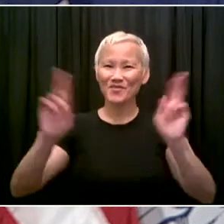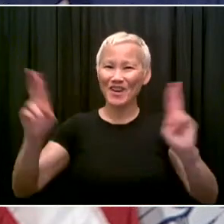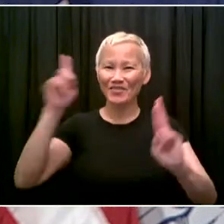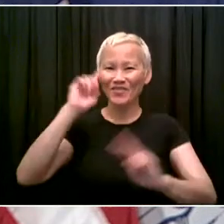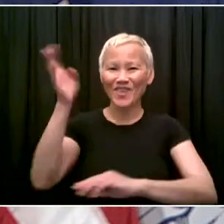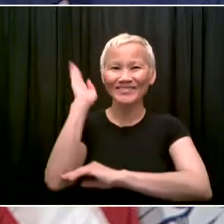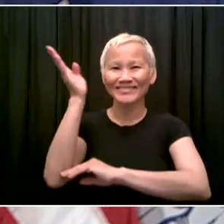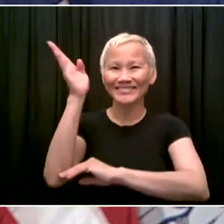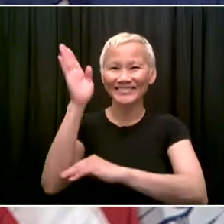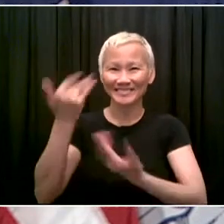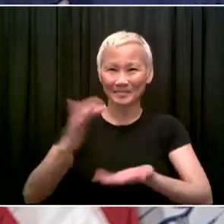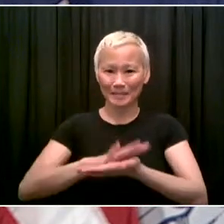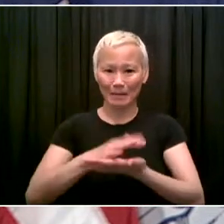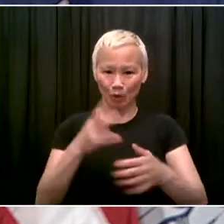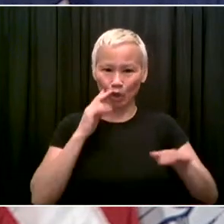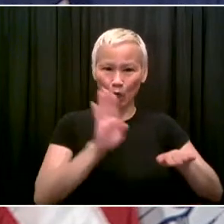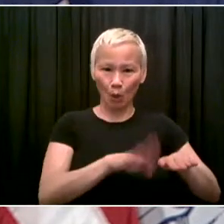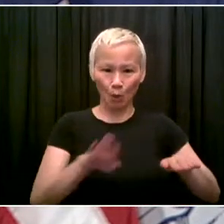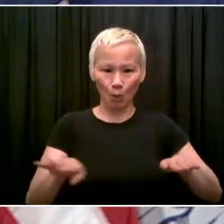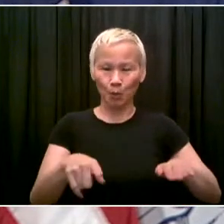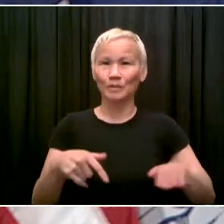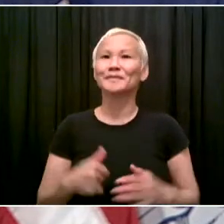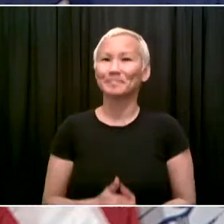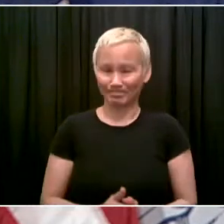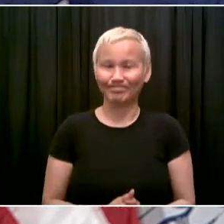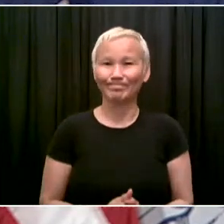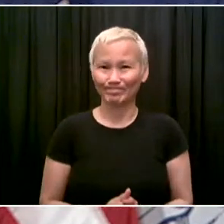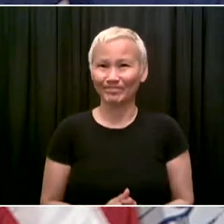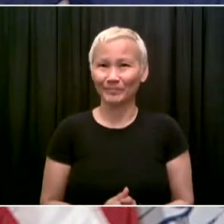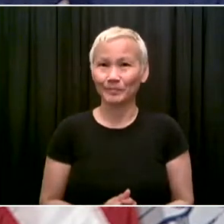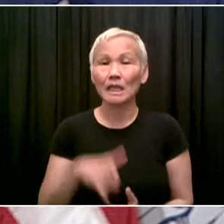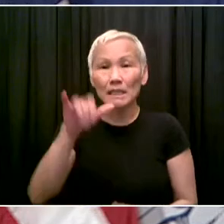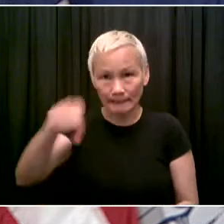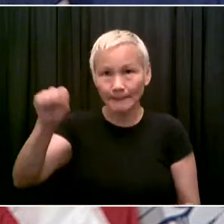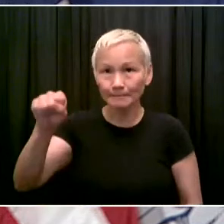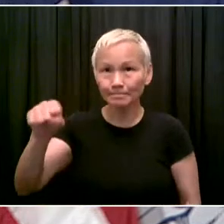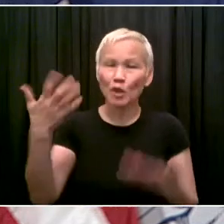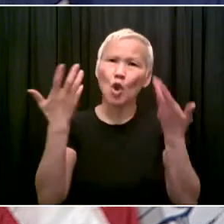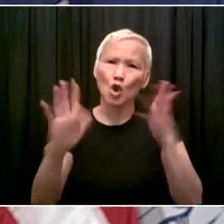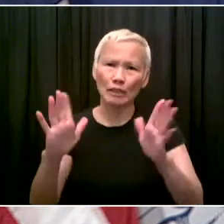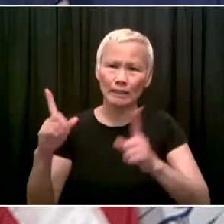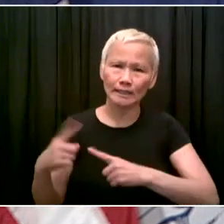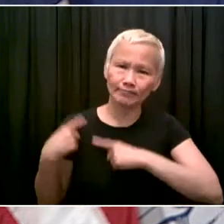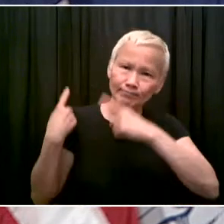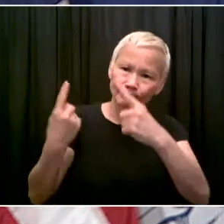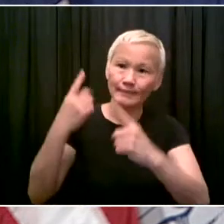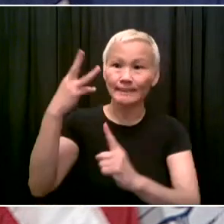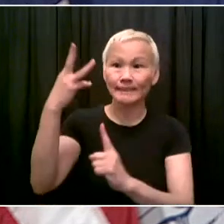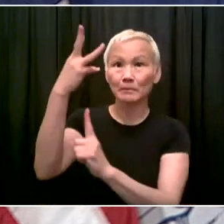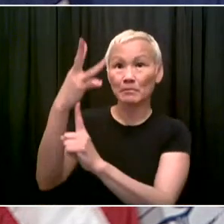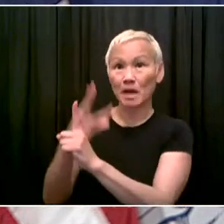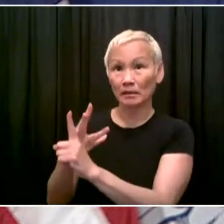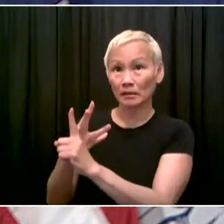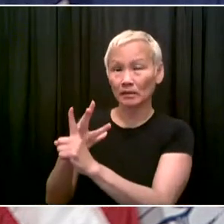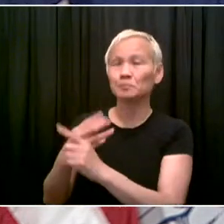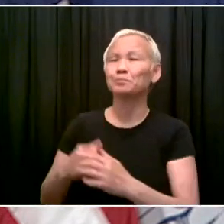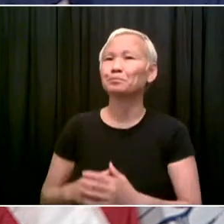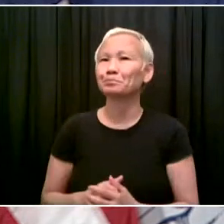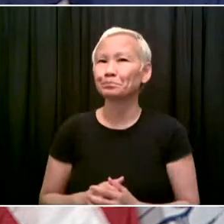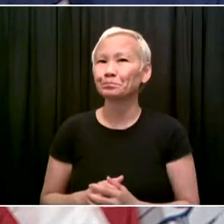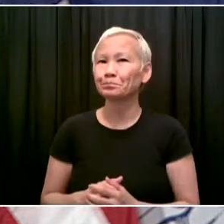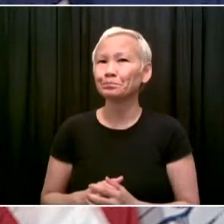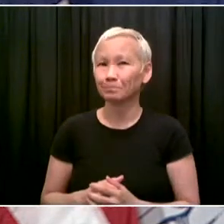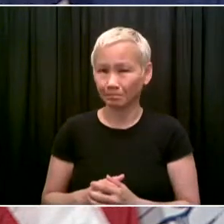COMMISSIONER